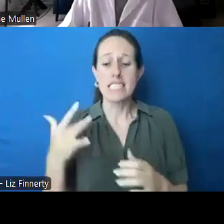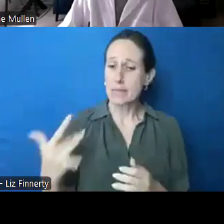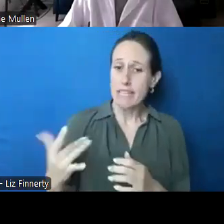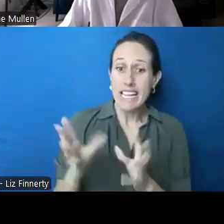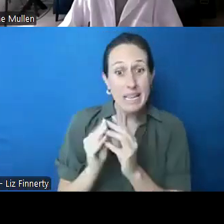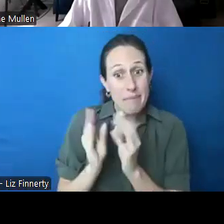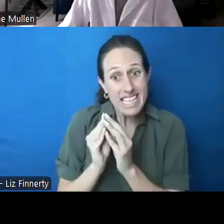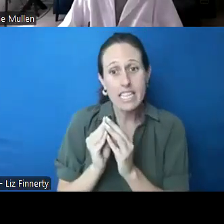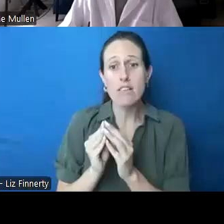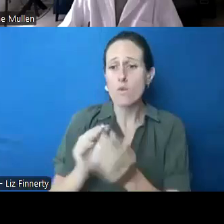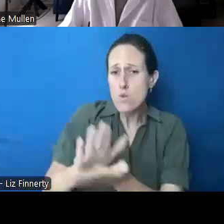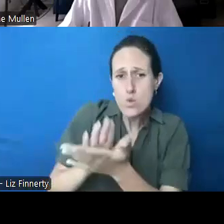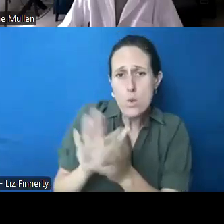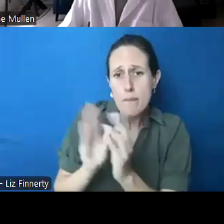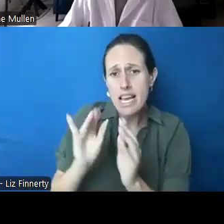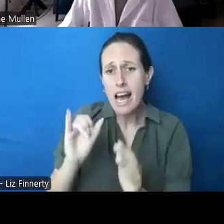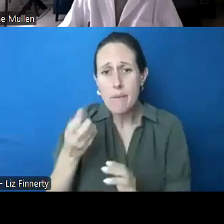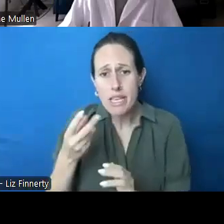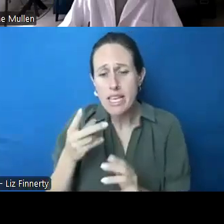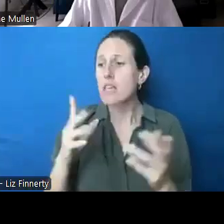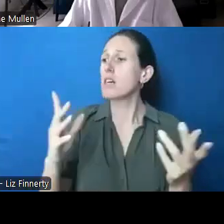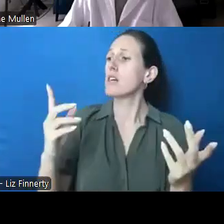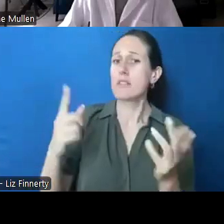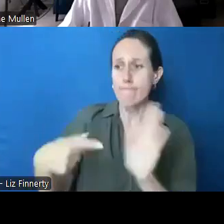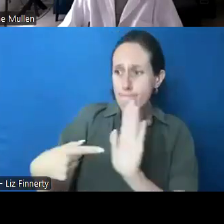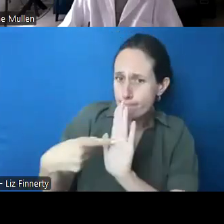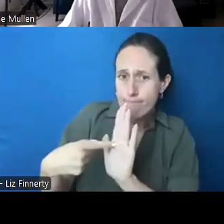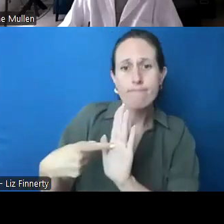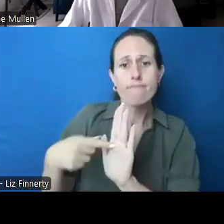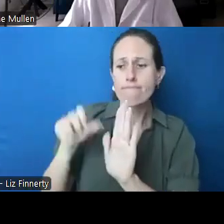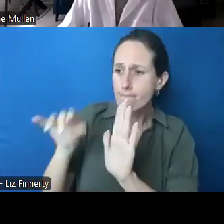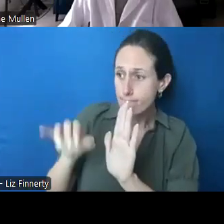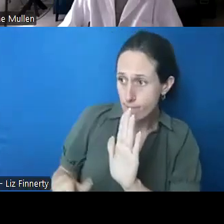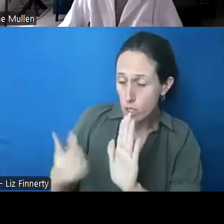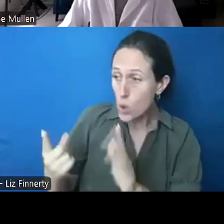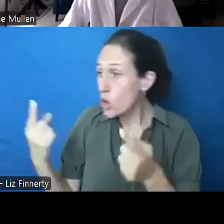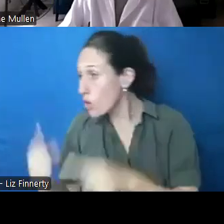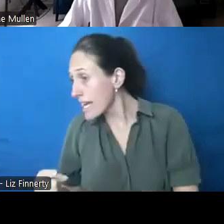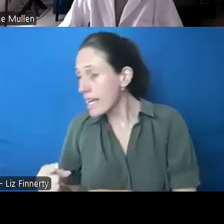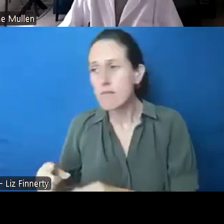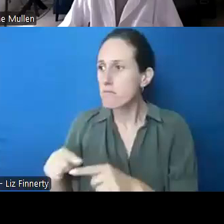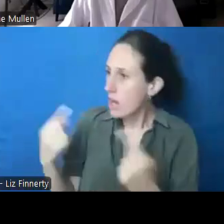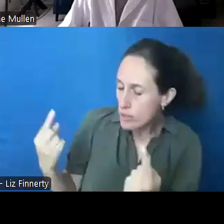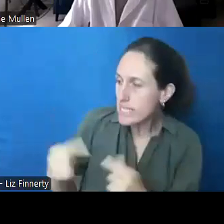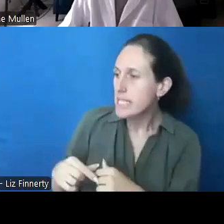of accommodation's great for your child and you have the right to disagree. That's